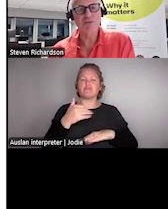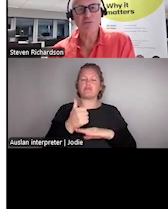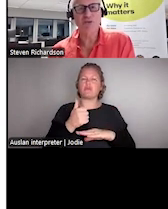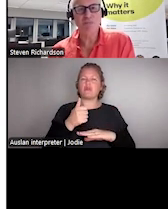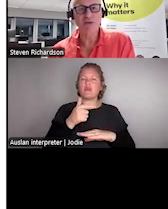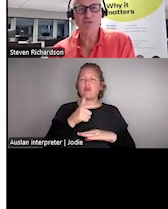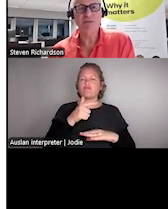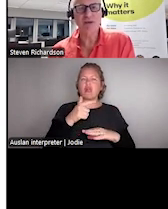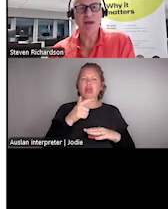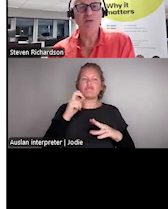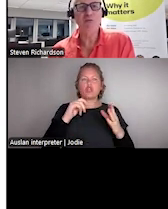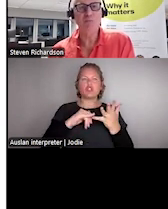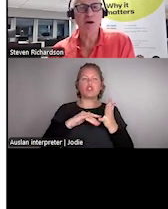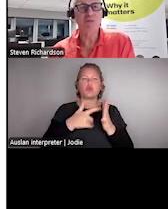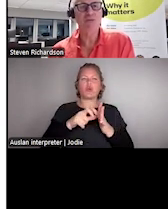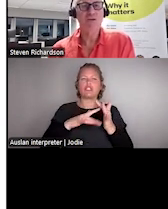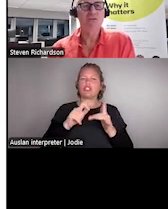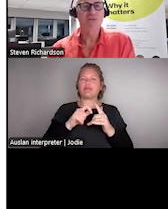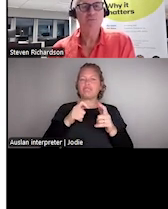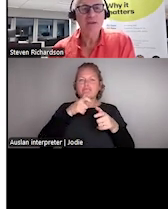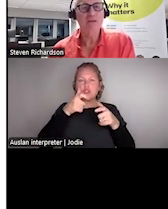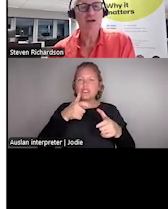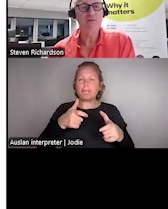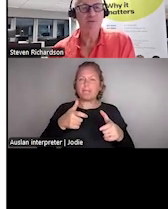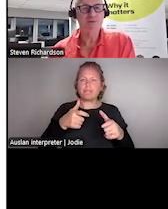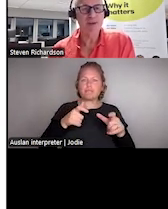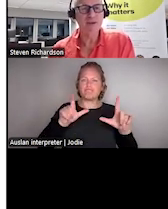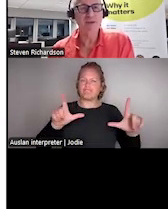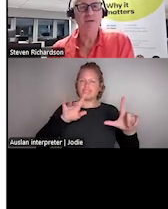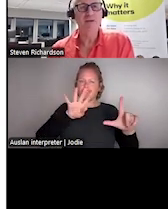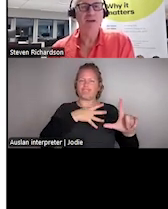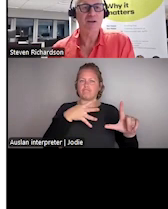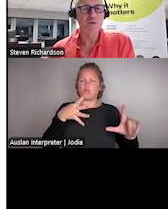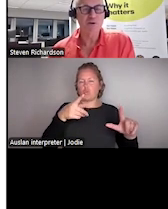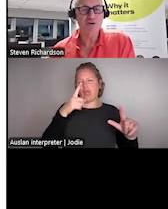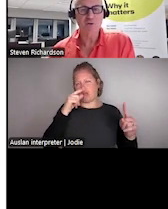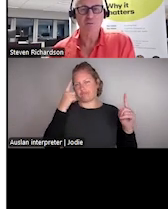stewardship matrix about how you might think about your thanking and acknowledging your